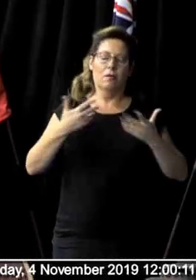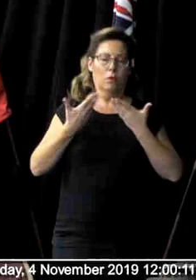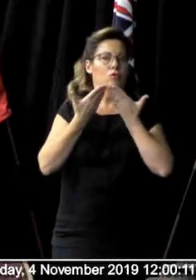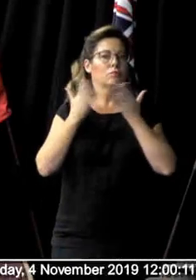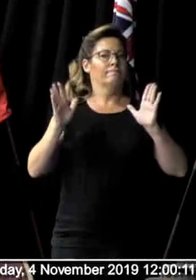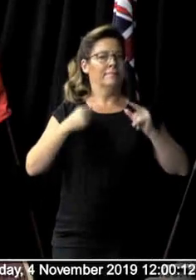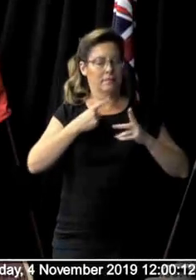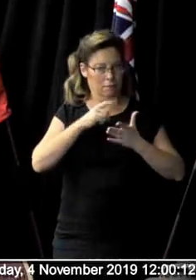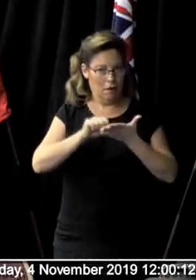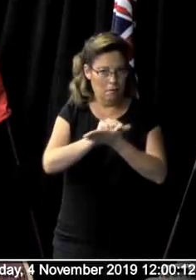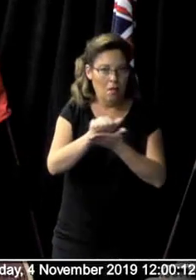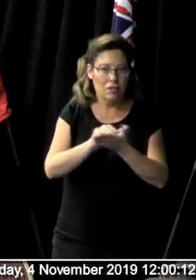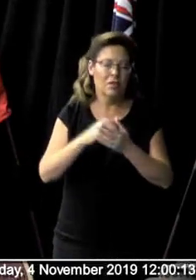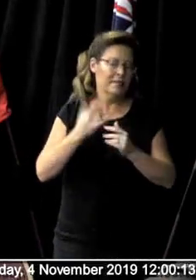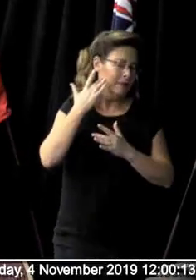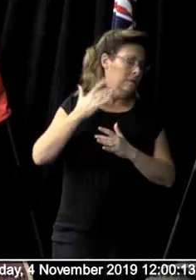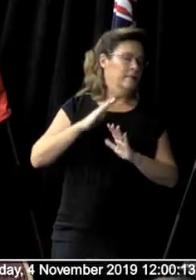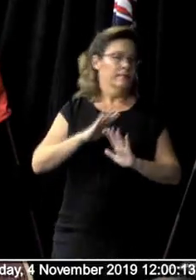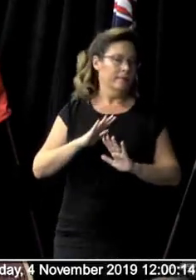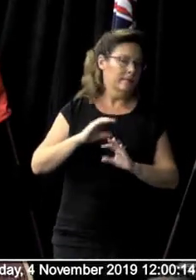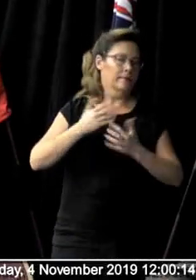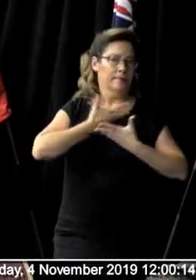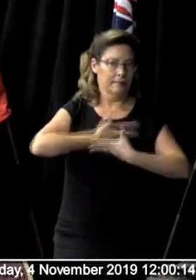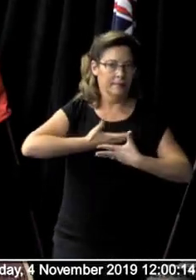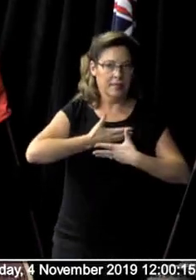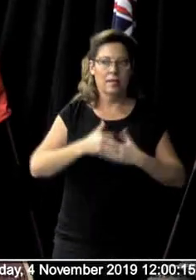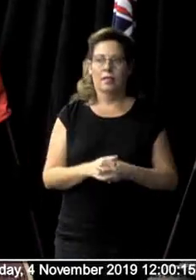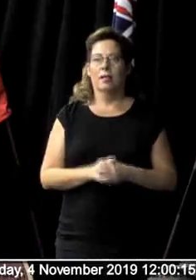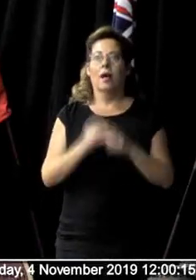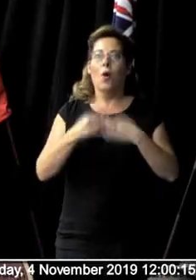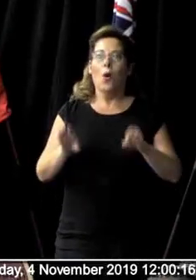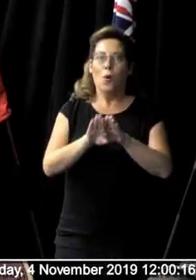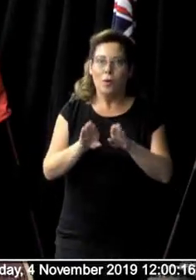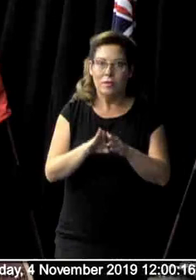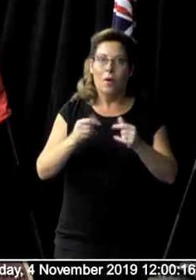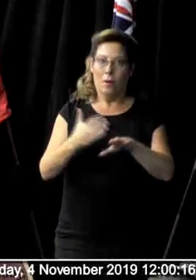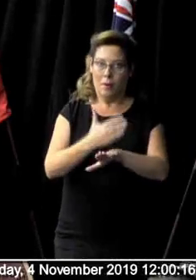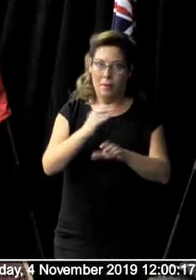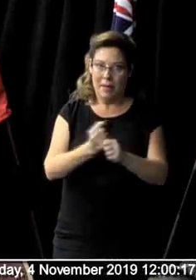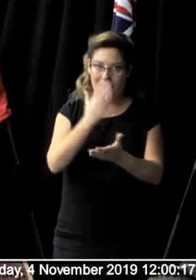Also, I will slow down a little so that we can ensure that the interpretation